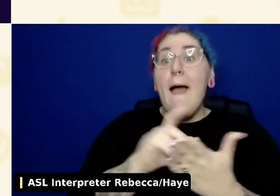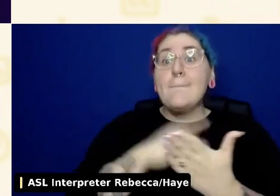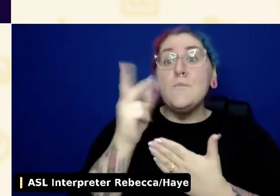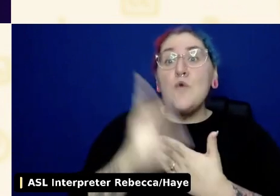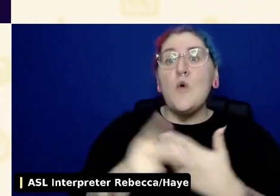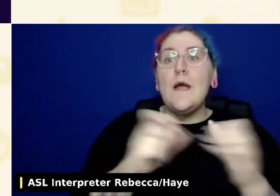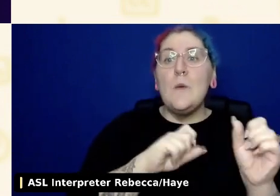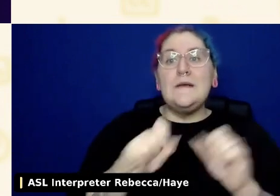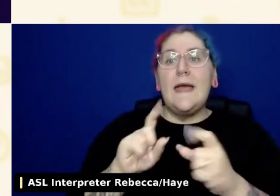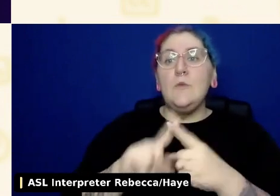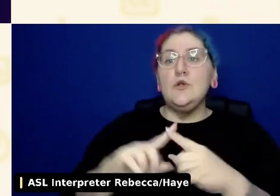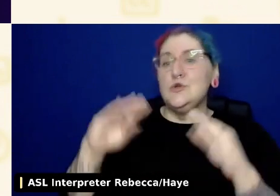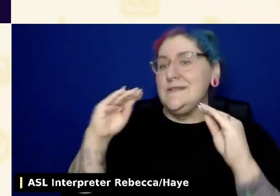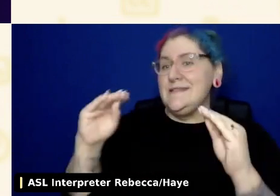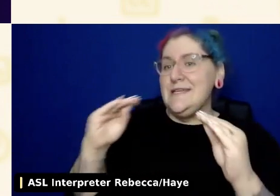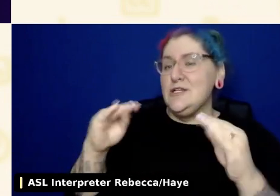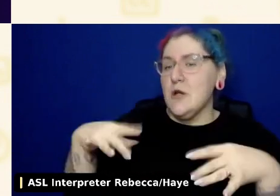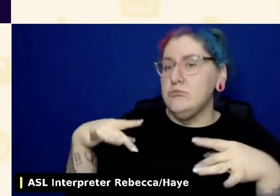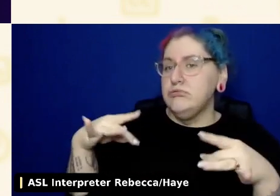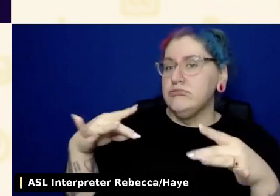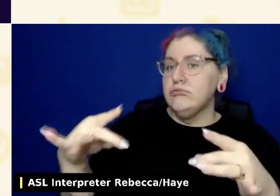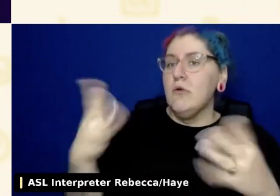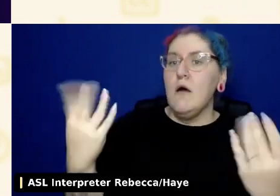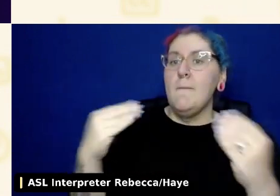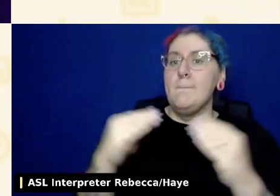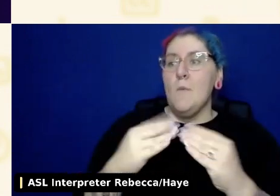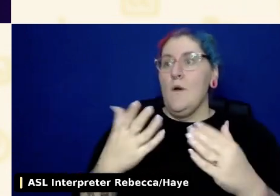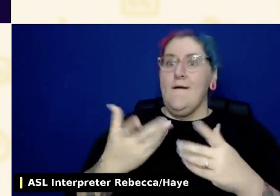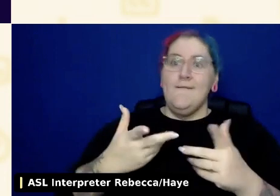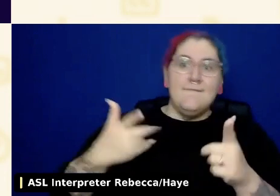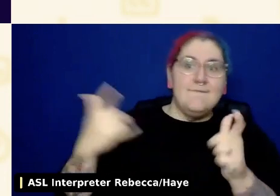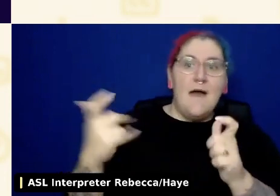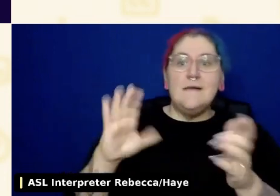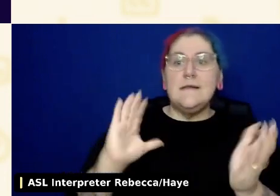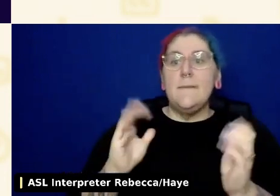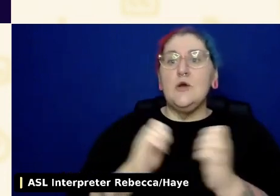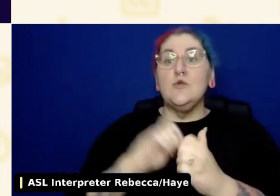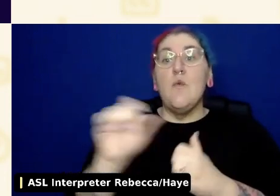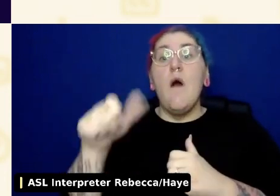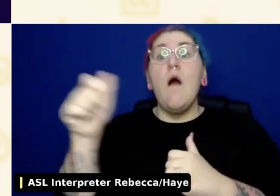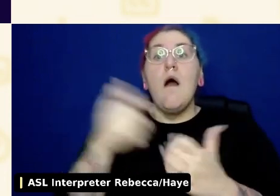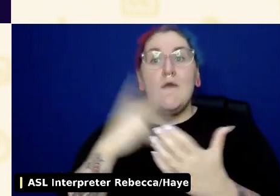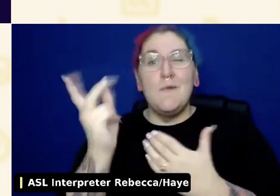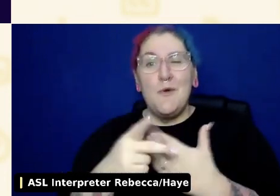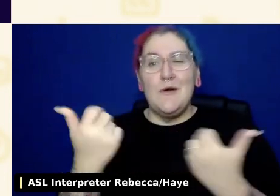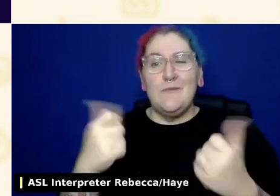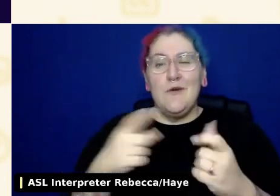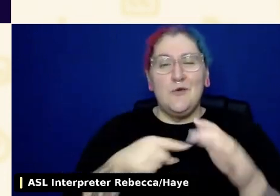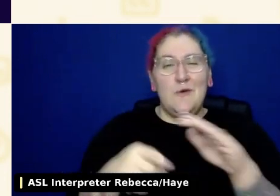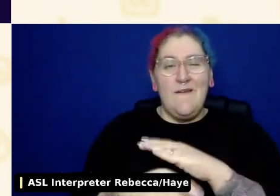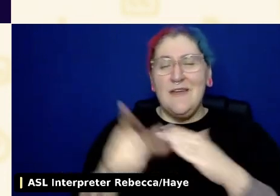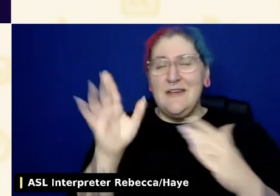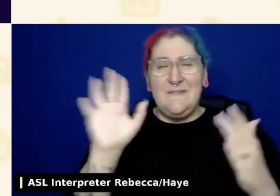This was a fast look at some of the things we've been doing to make equalized digital accessibility checker more accessible